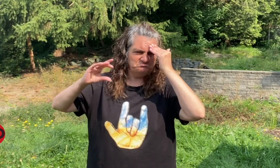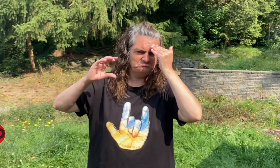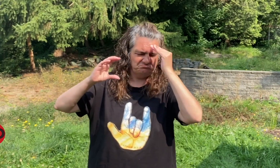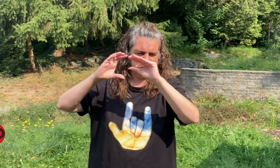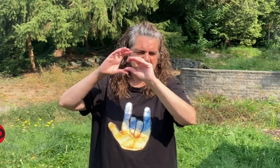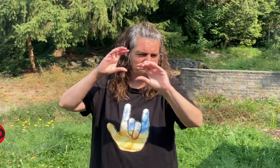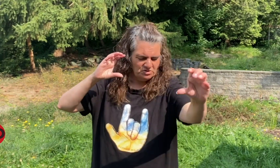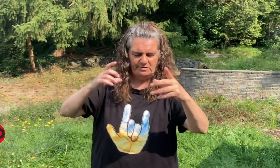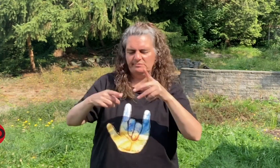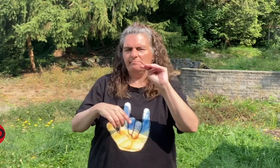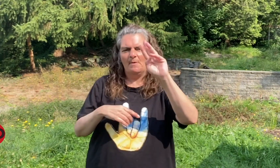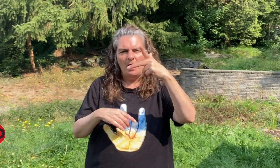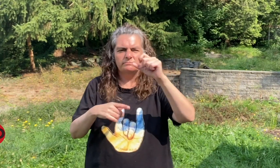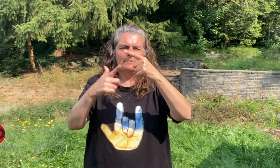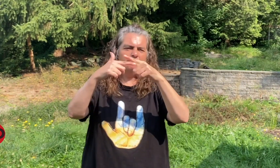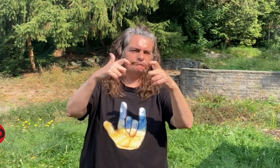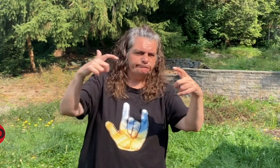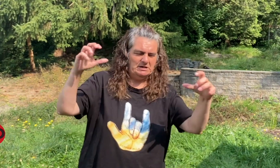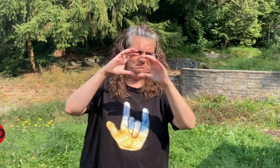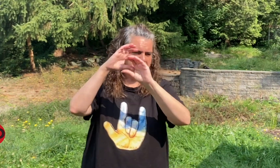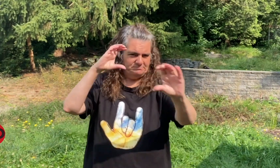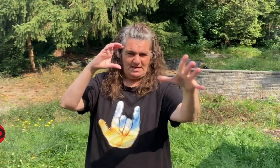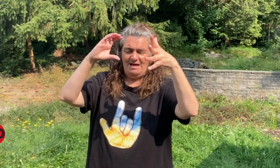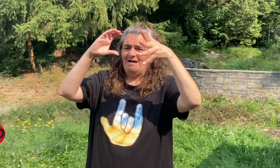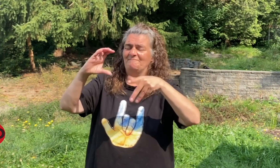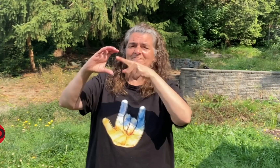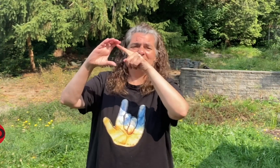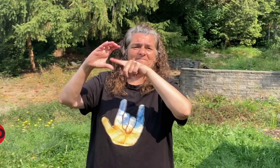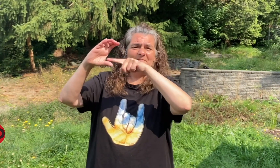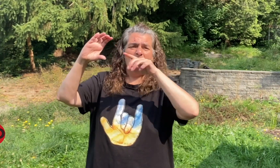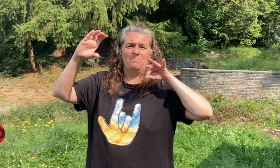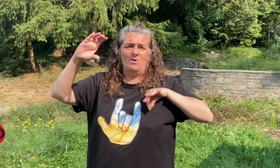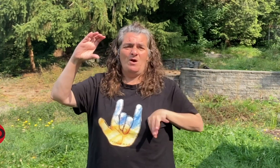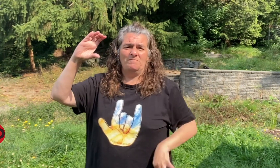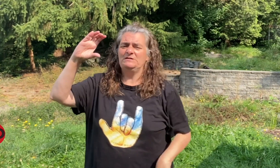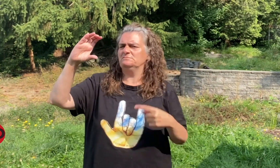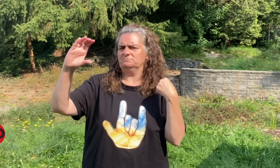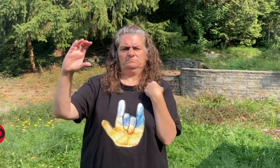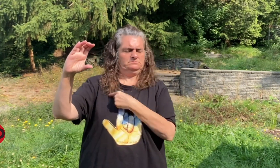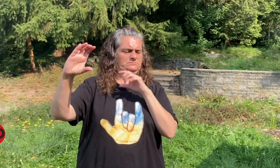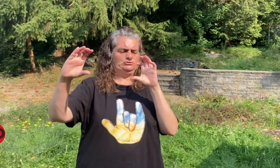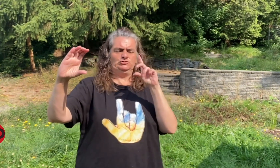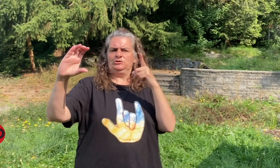all profits which CDGM will not keep, all remaining would go to